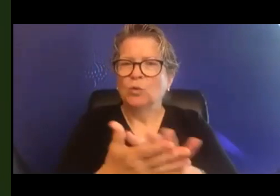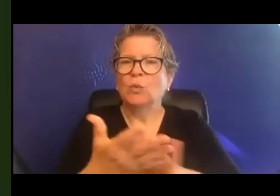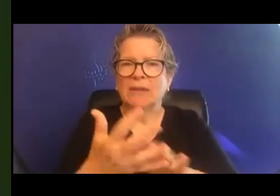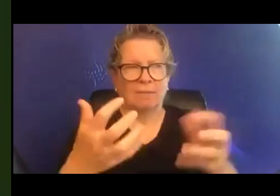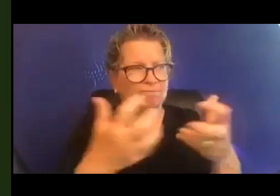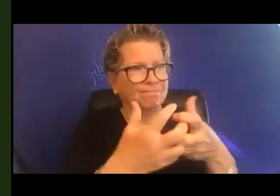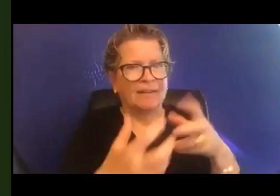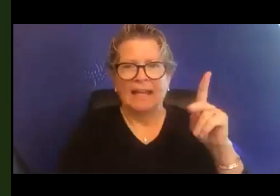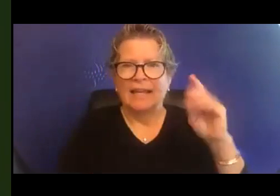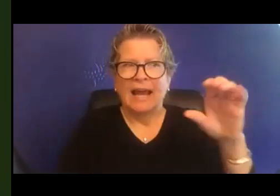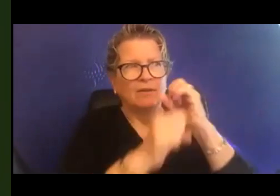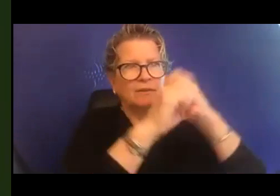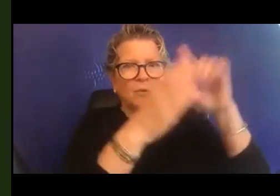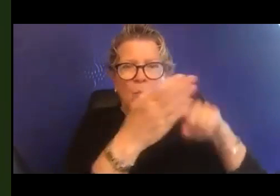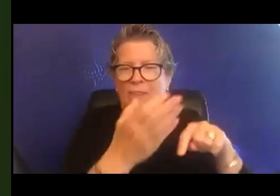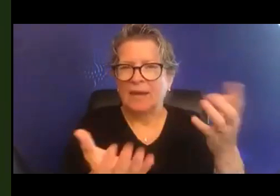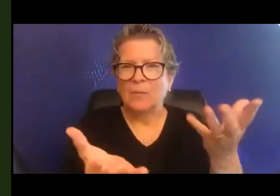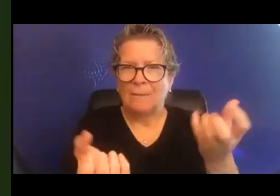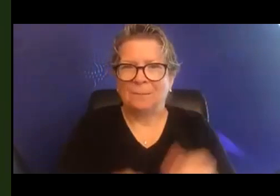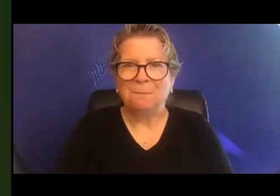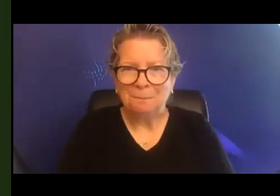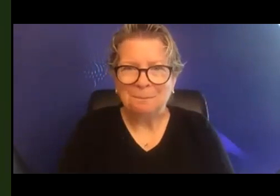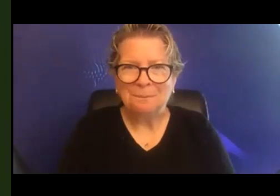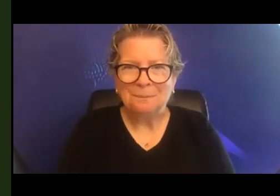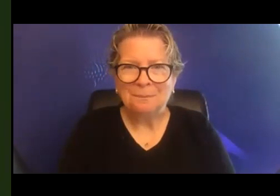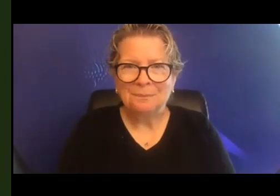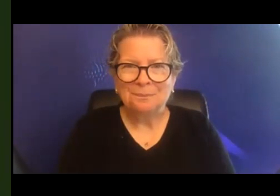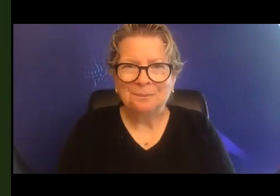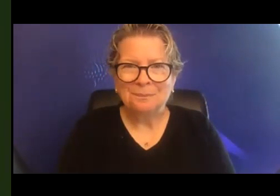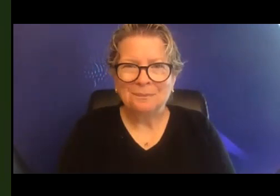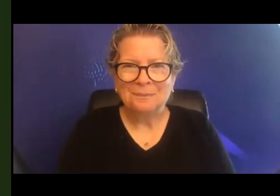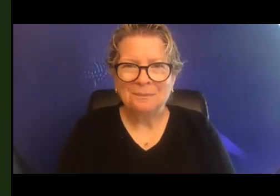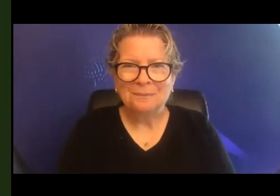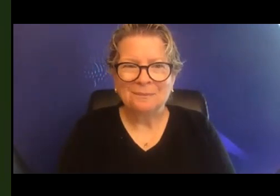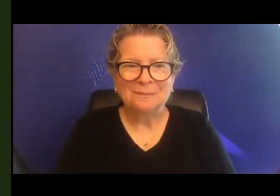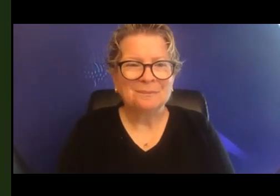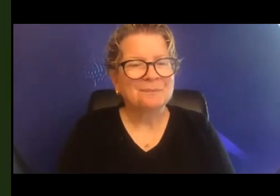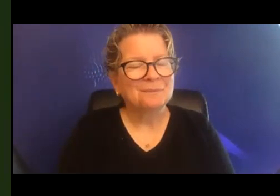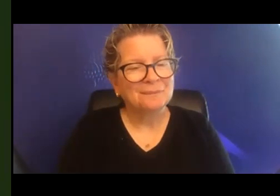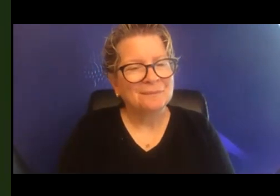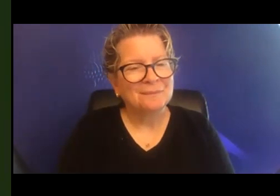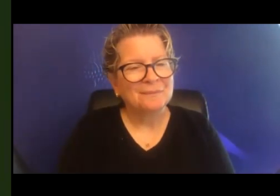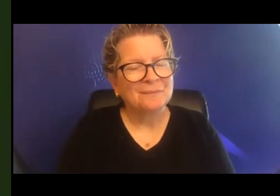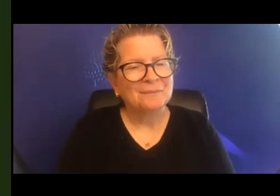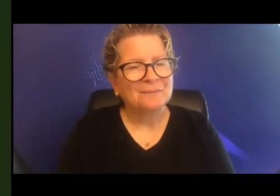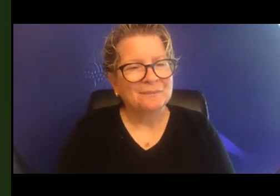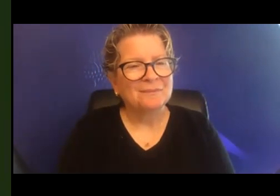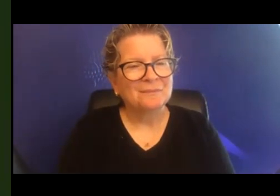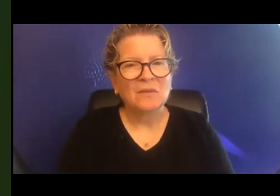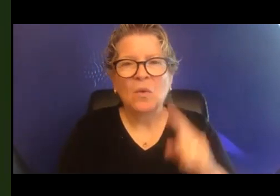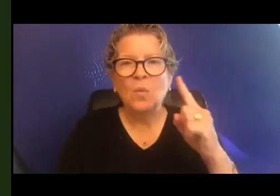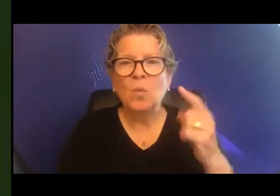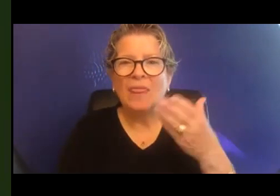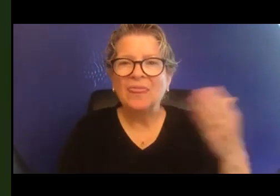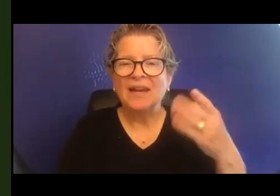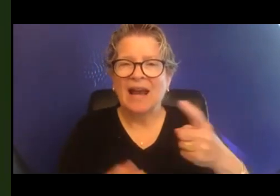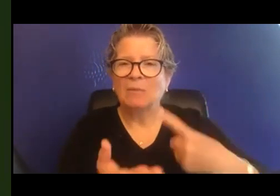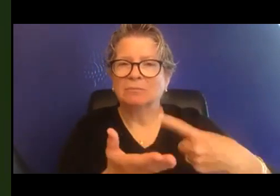So one of the things I'll talk about today is what we are